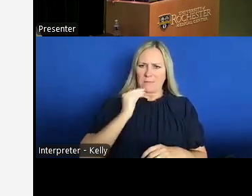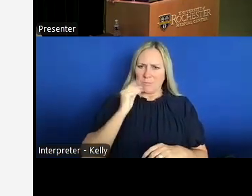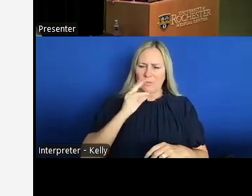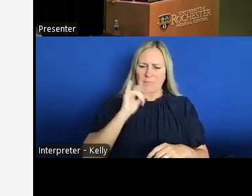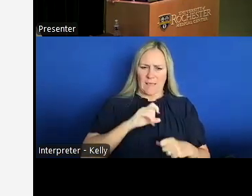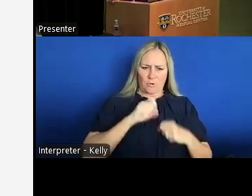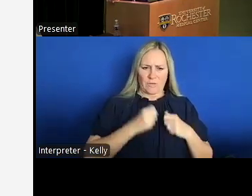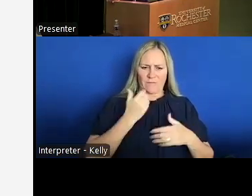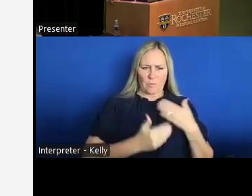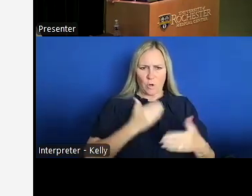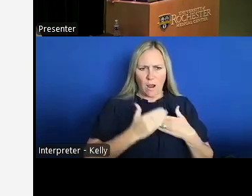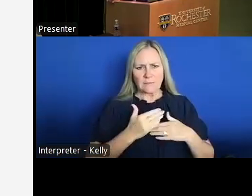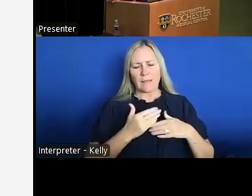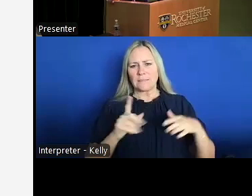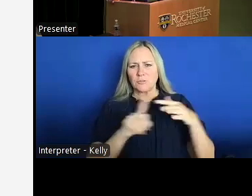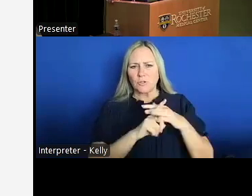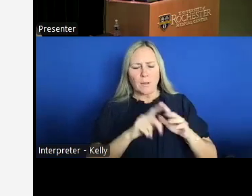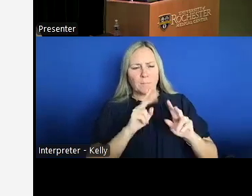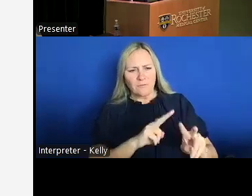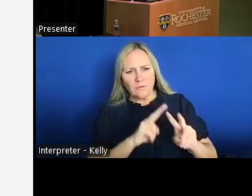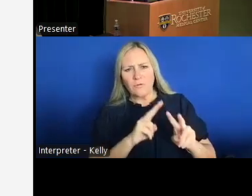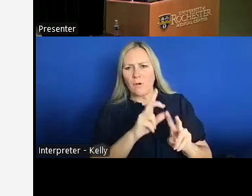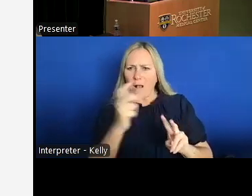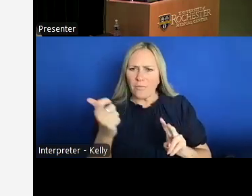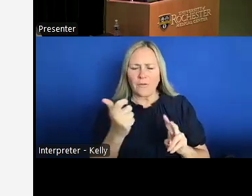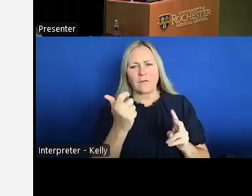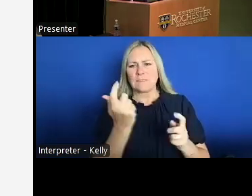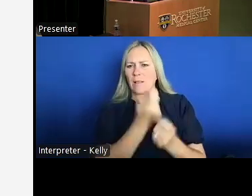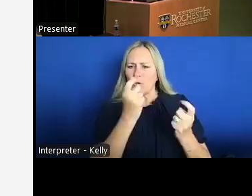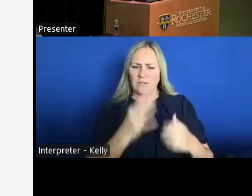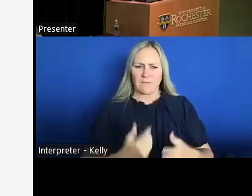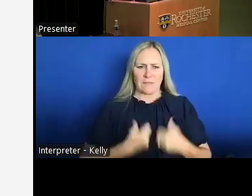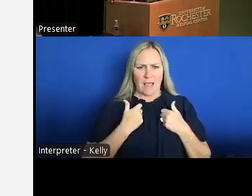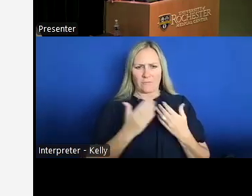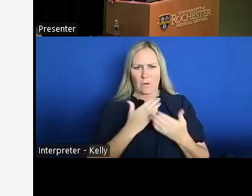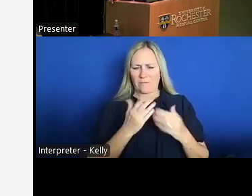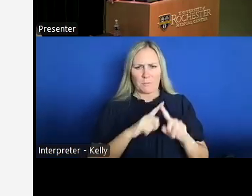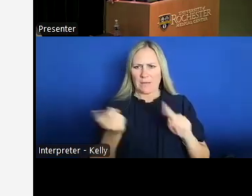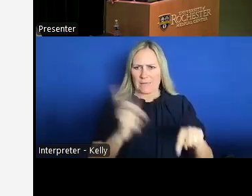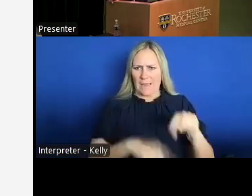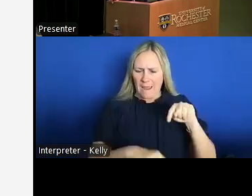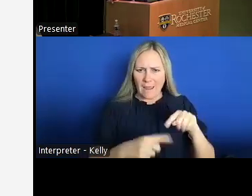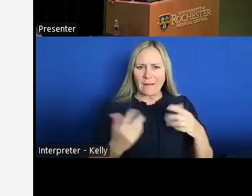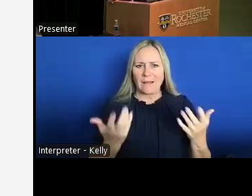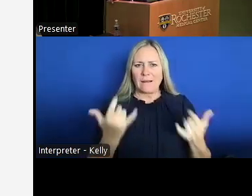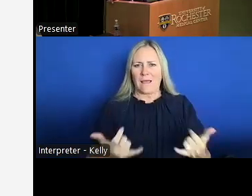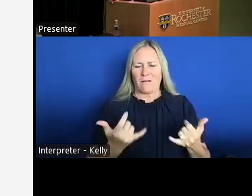get suppressed after the pandemic um uh I just got covid like three or four weeks ago right it's